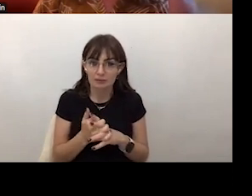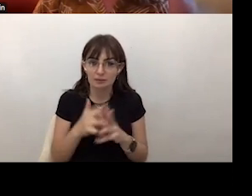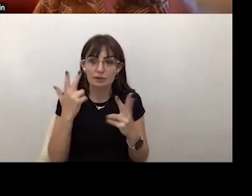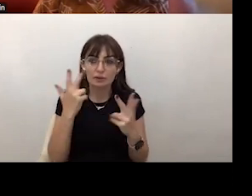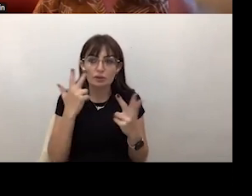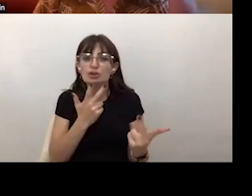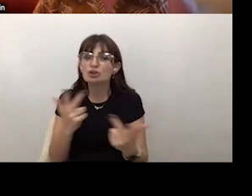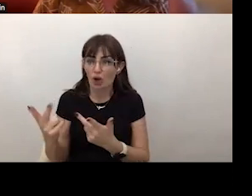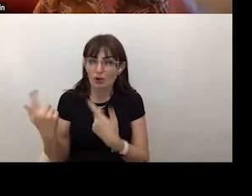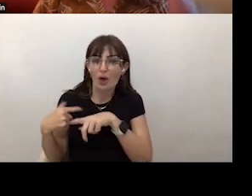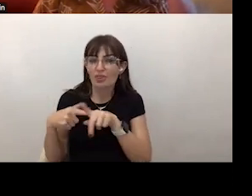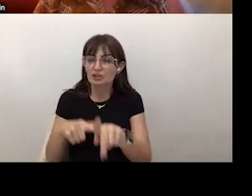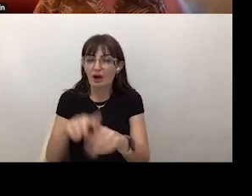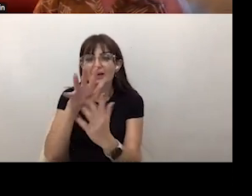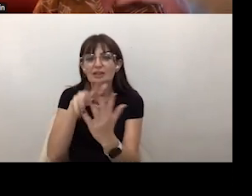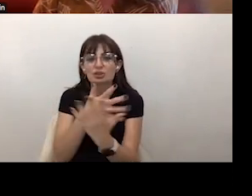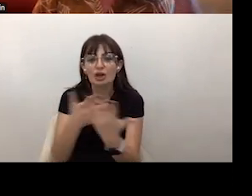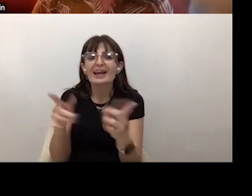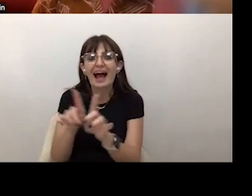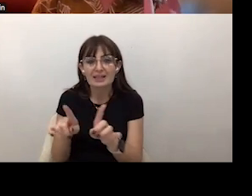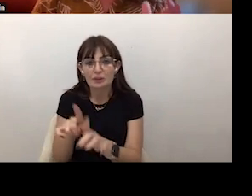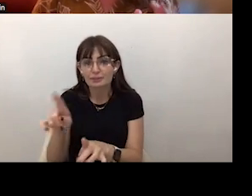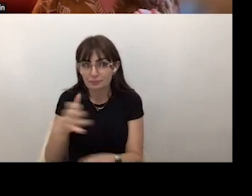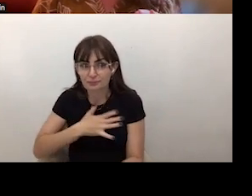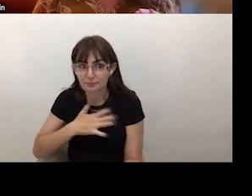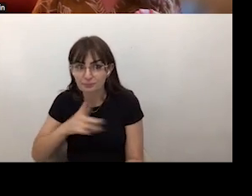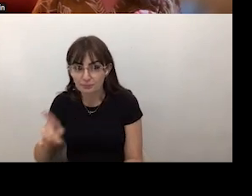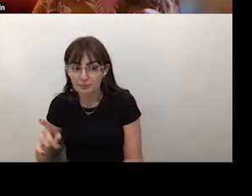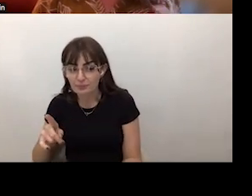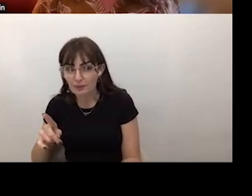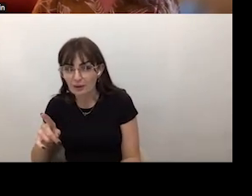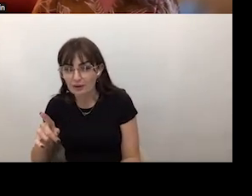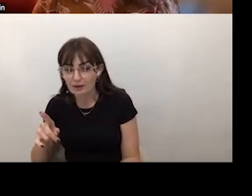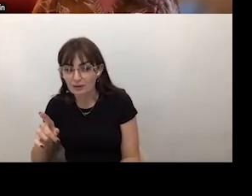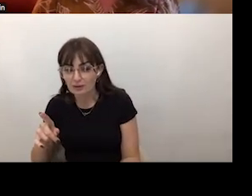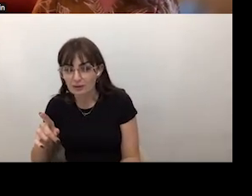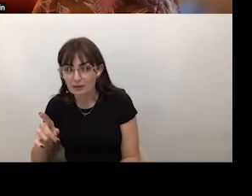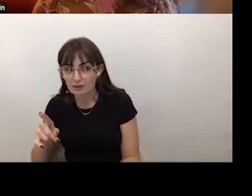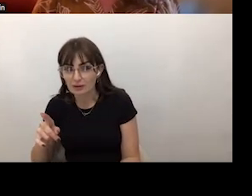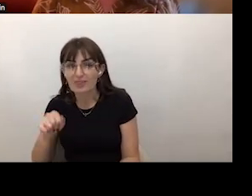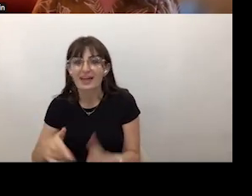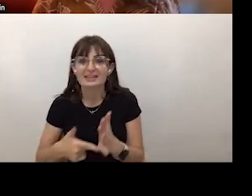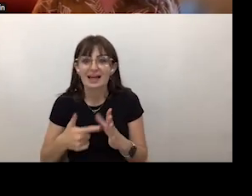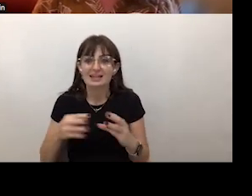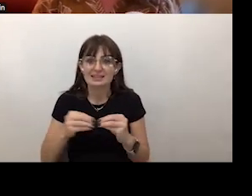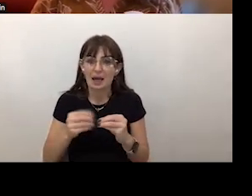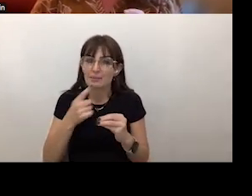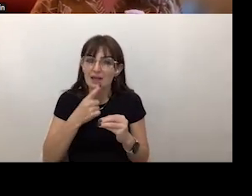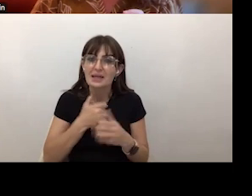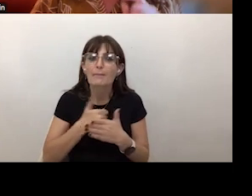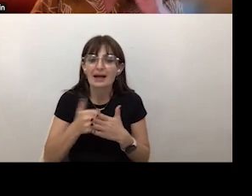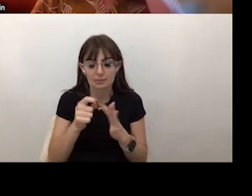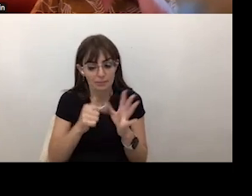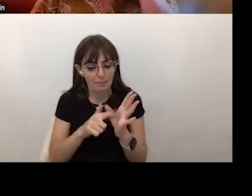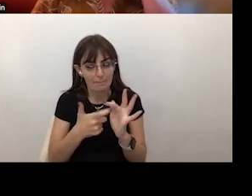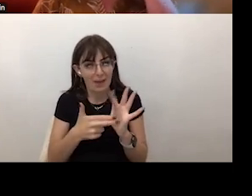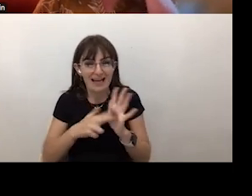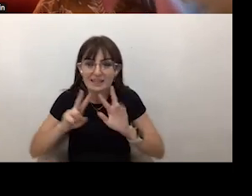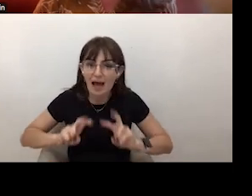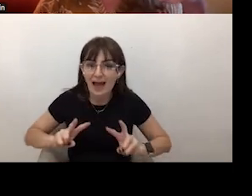sheet for those who would like to use it, I have got a tab at the bottom, pattern analysis. It